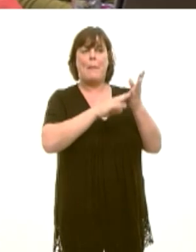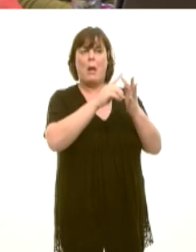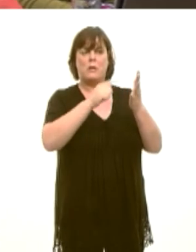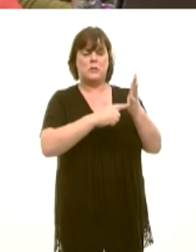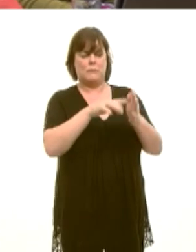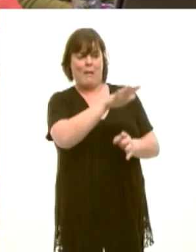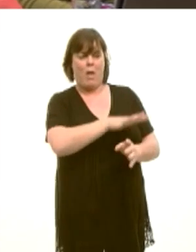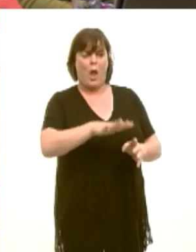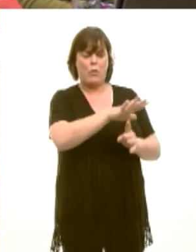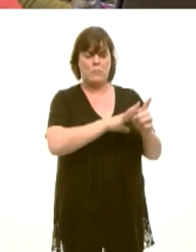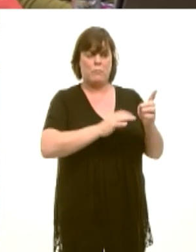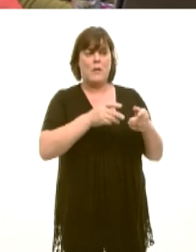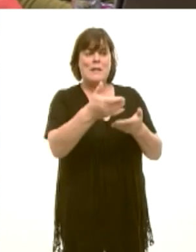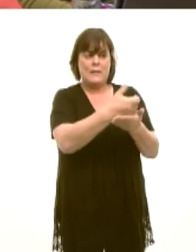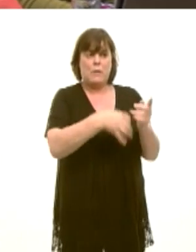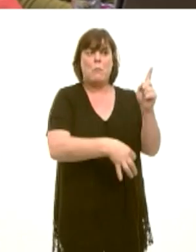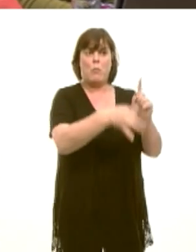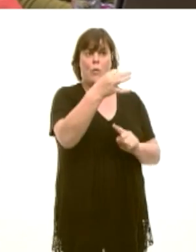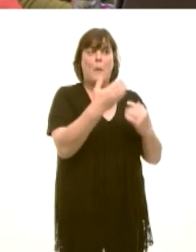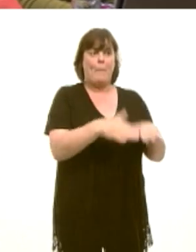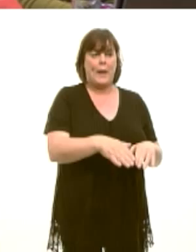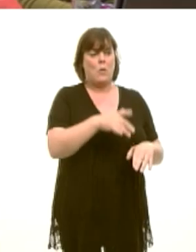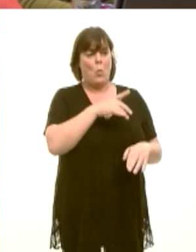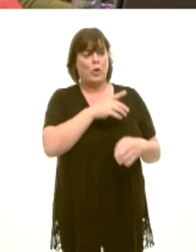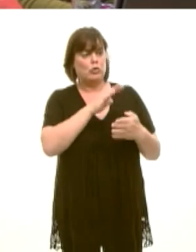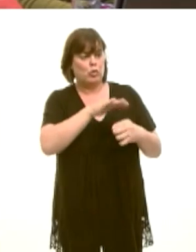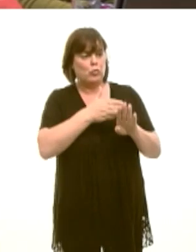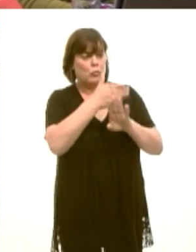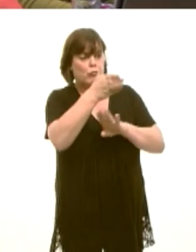to ensuring that children are able to go to school safely through the use of Safe Routes